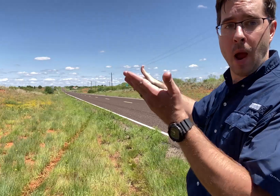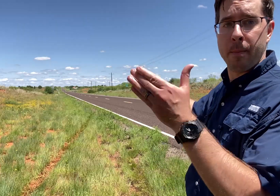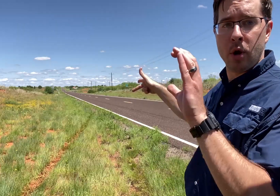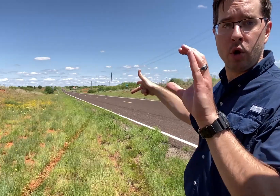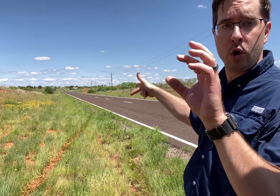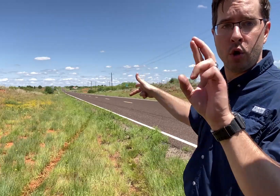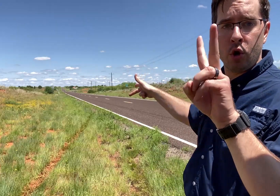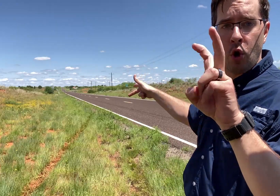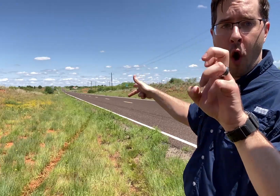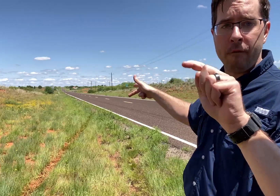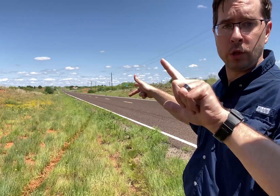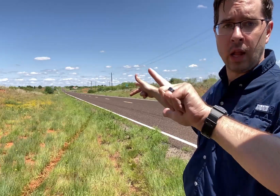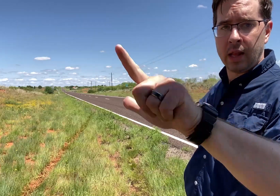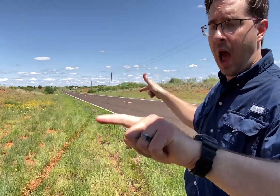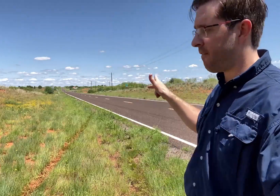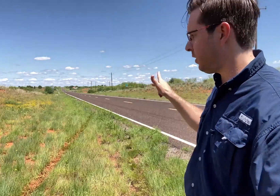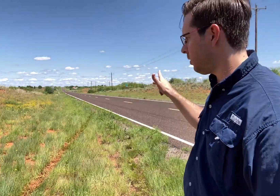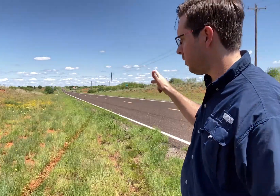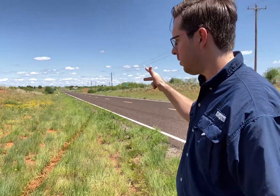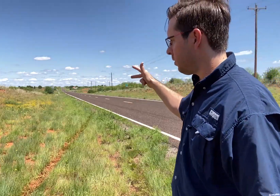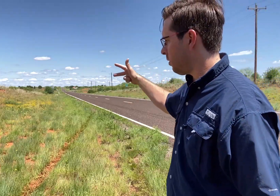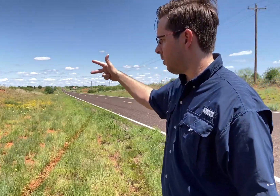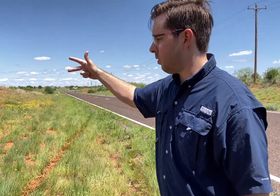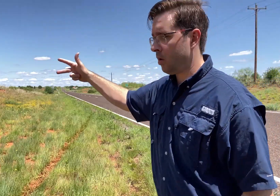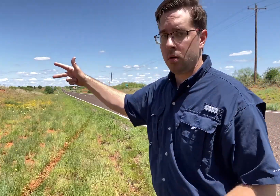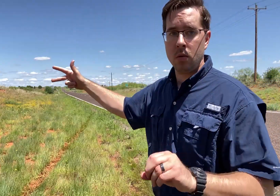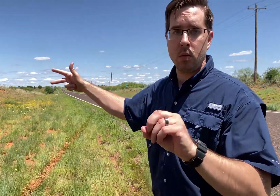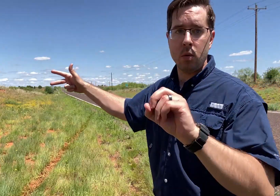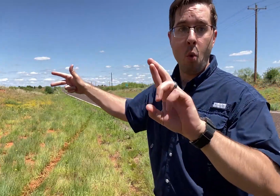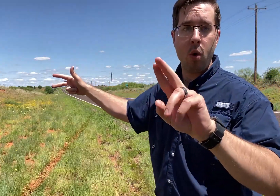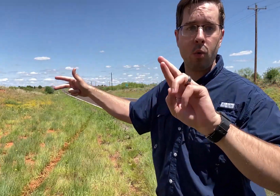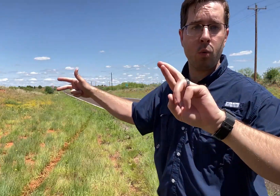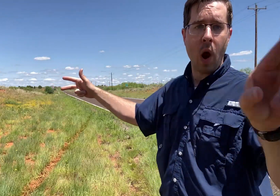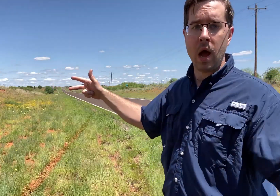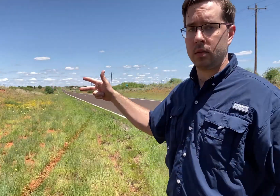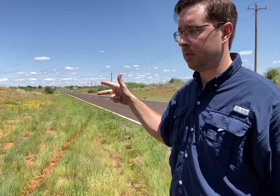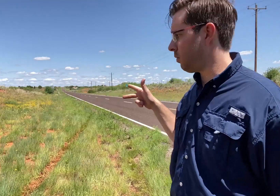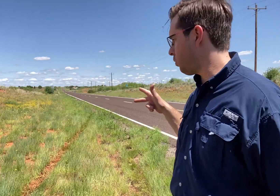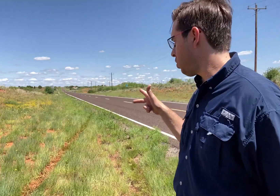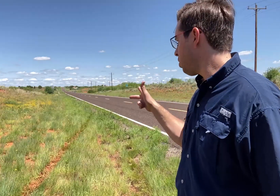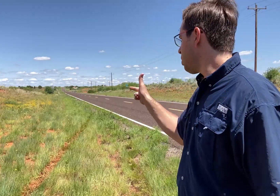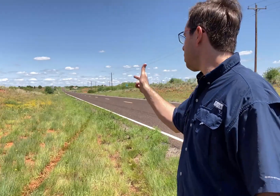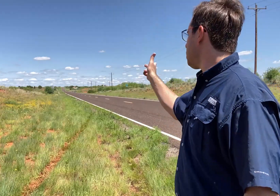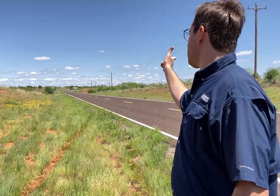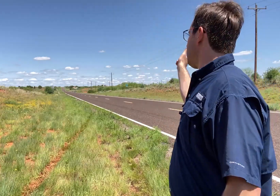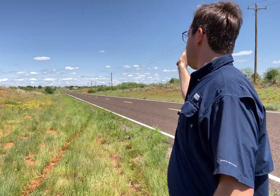Maybe curve to the left or right?